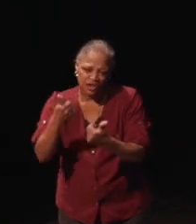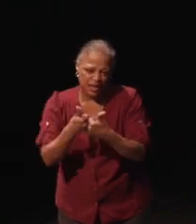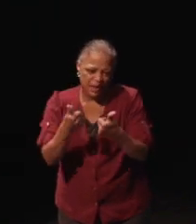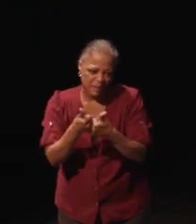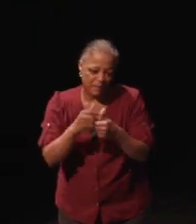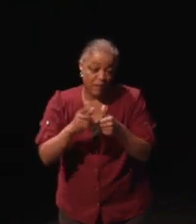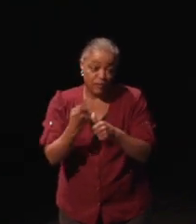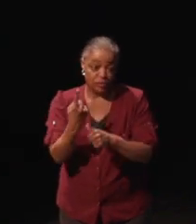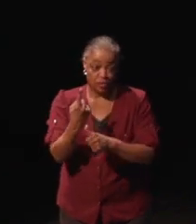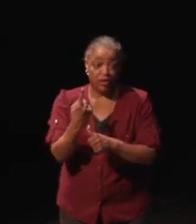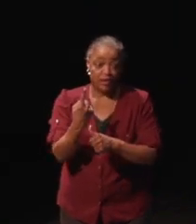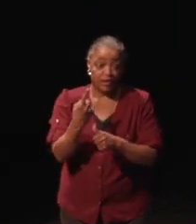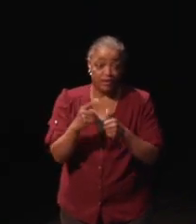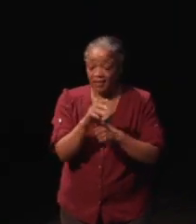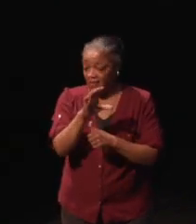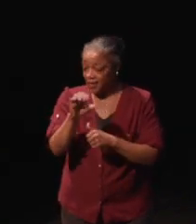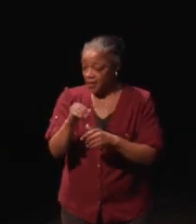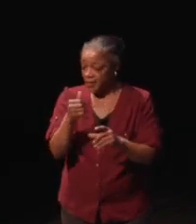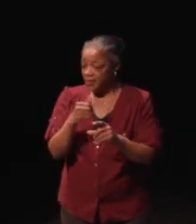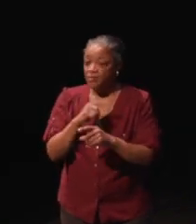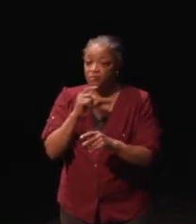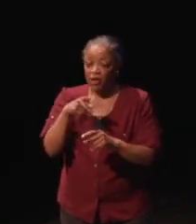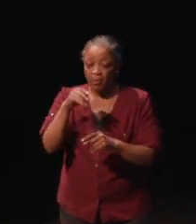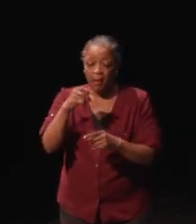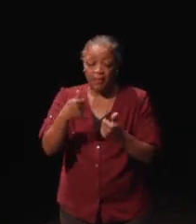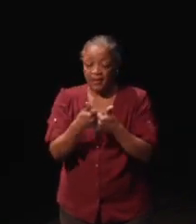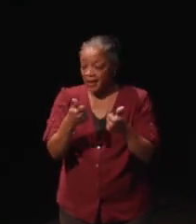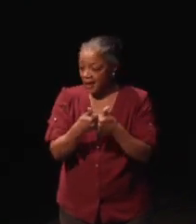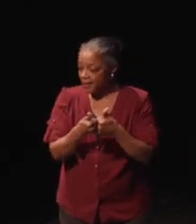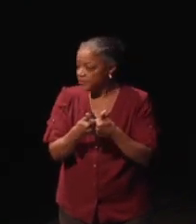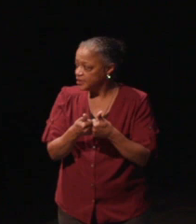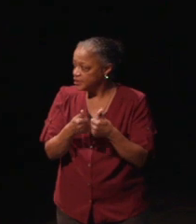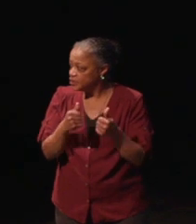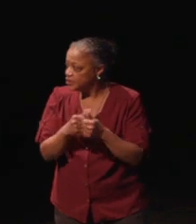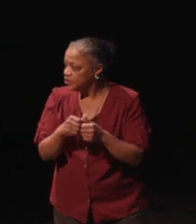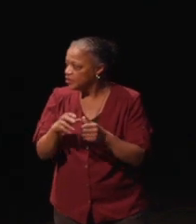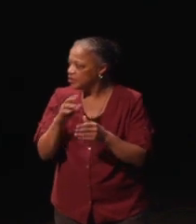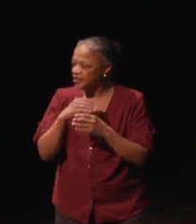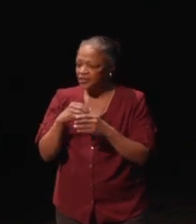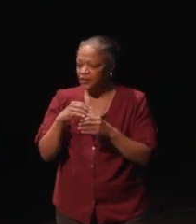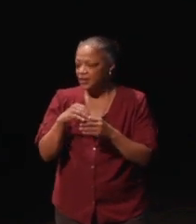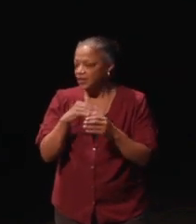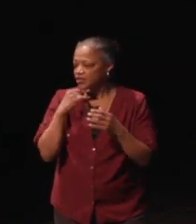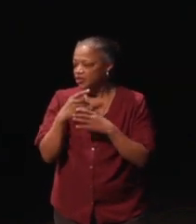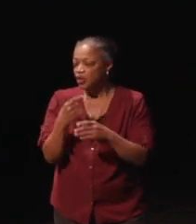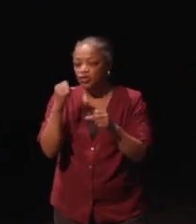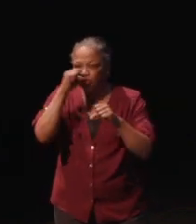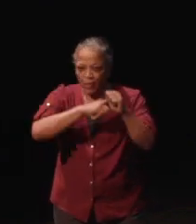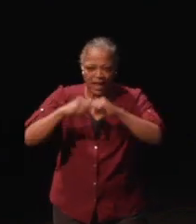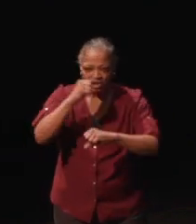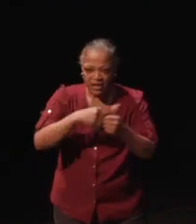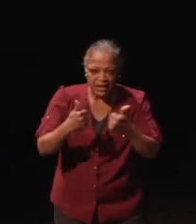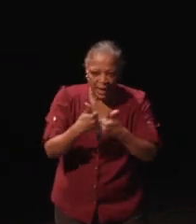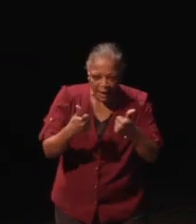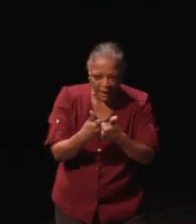then the company MetalPop games, we release Crafting Kingdom, resulted in idle strategy game and I've worked on a couple other in